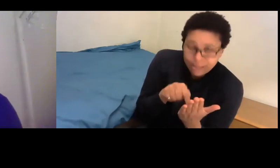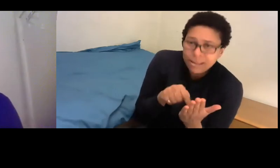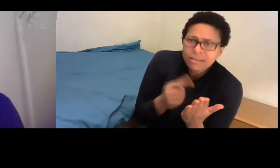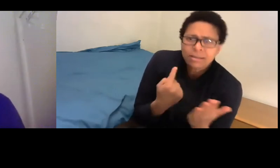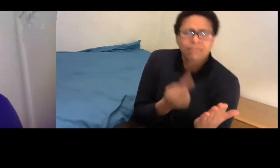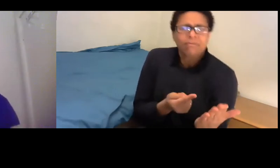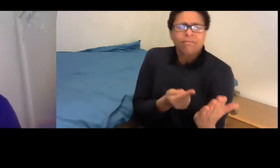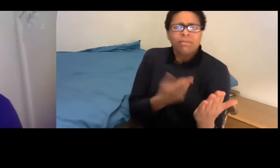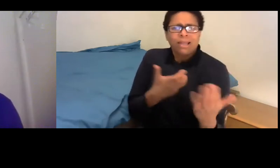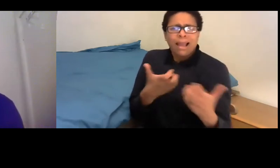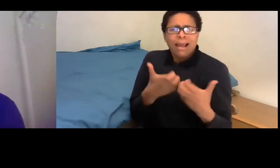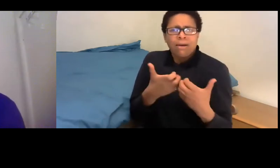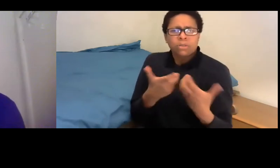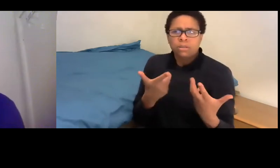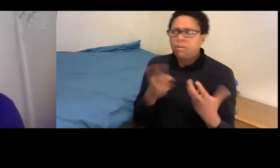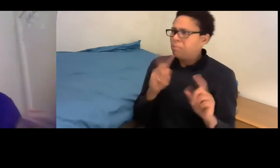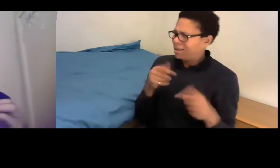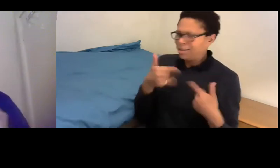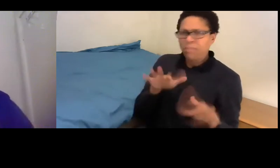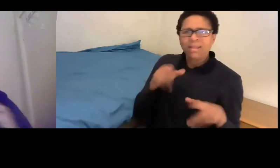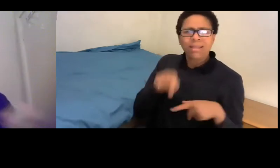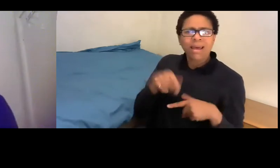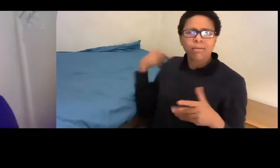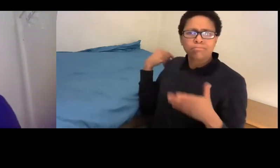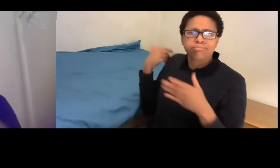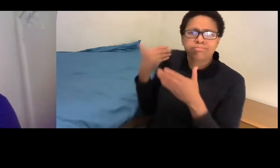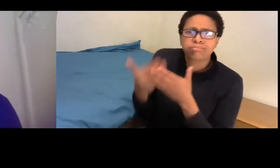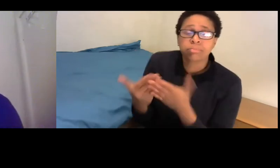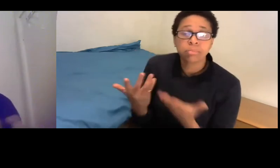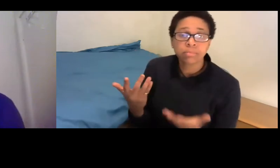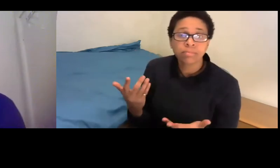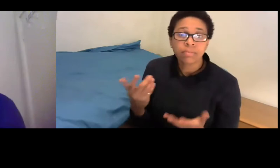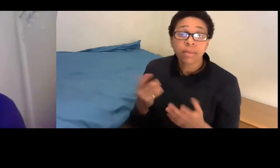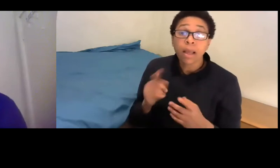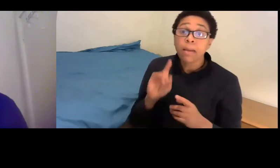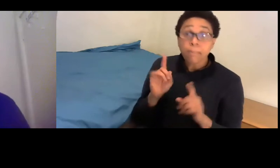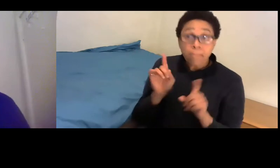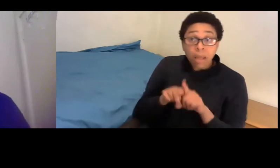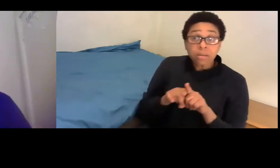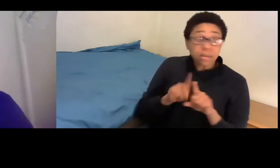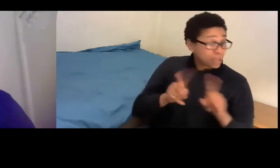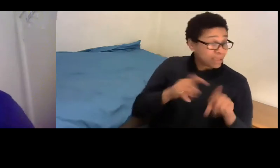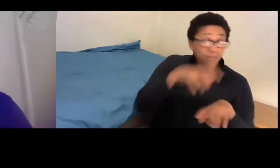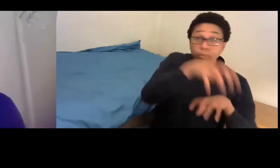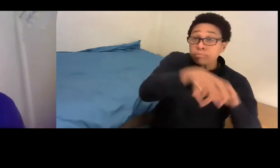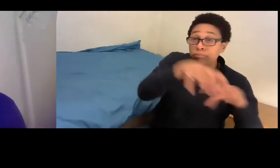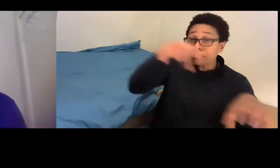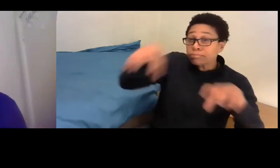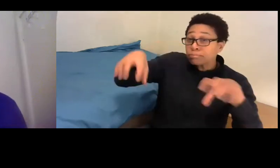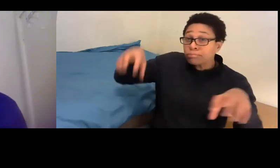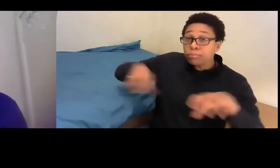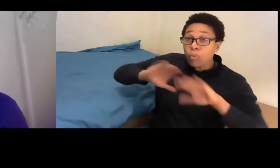some societies throughout history, and in different locations around the world. So there are Third Gender cultures